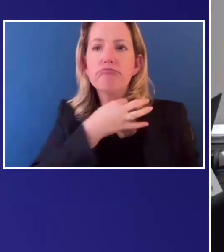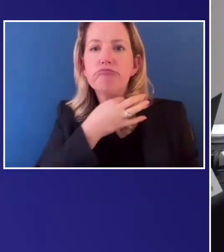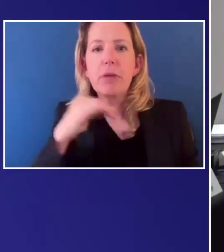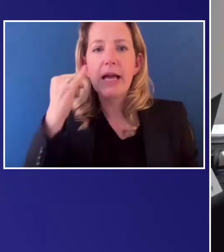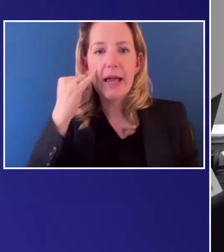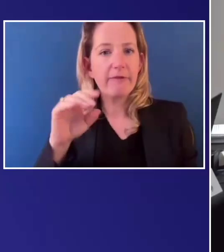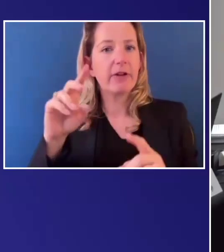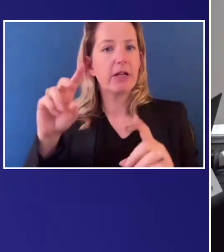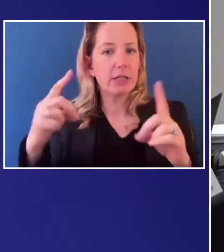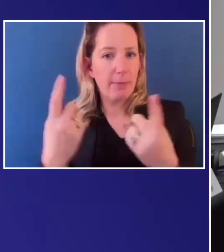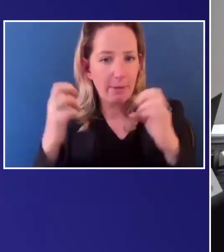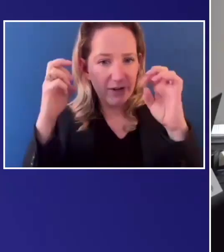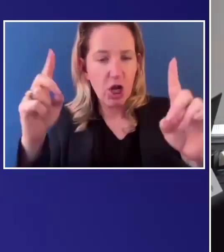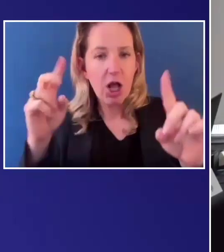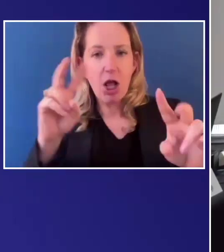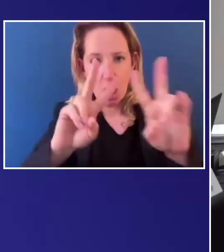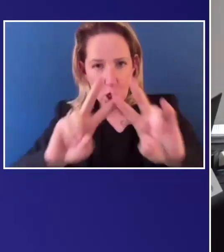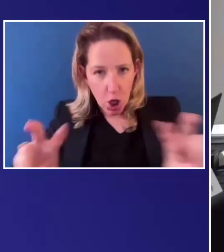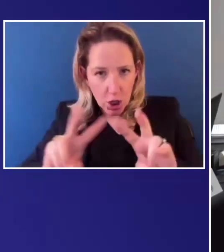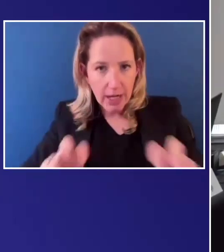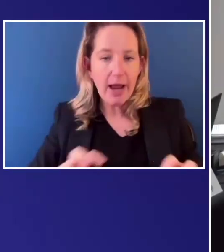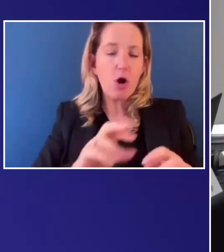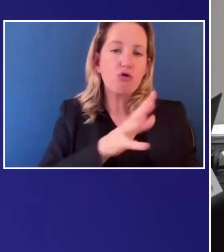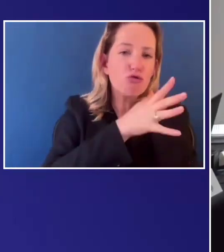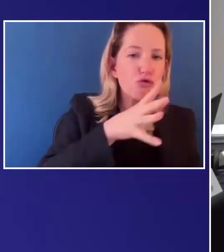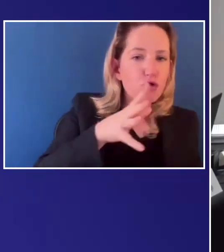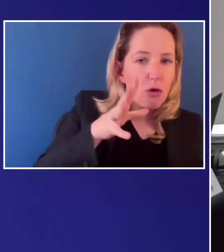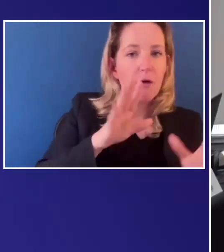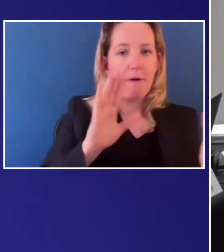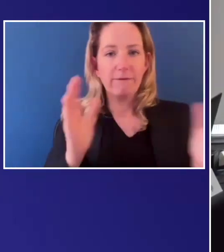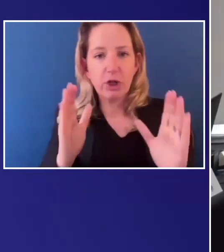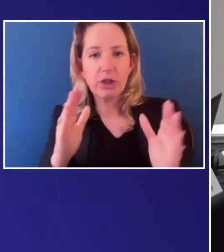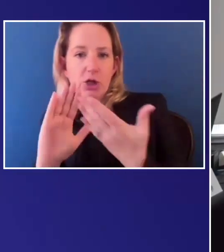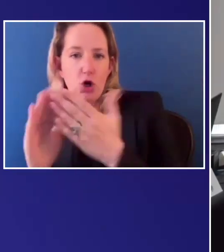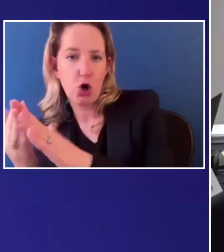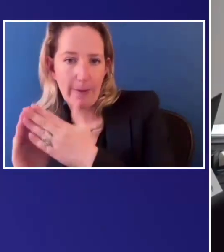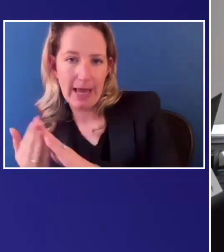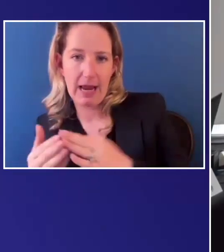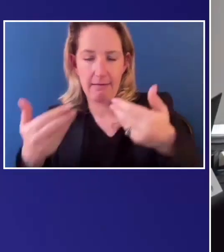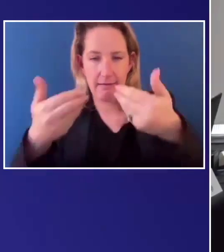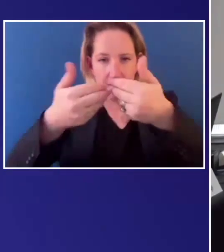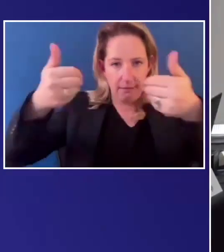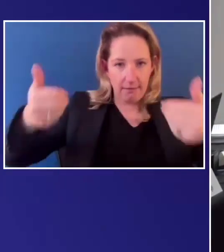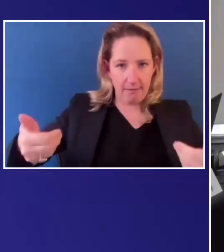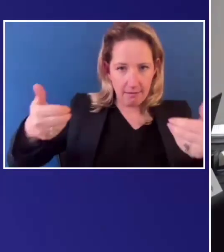divides. I know we've submitted a data request here. I know we've attempted to do some joins that I've definitely failed at